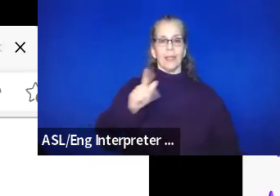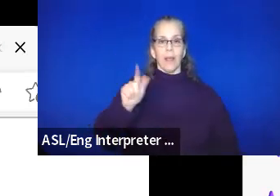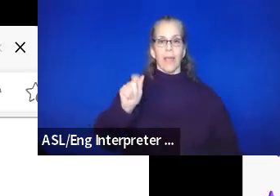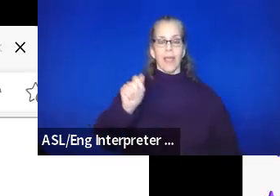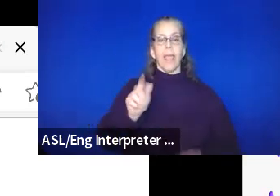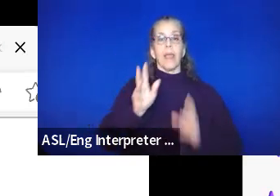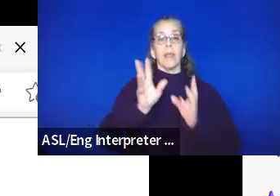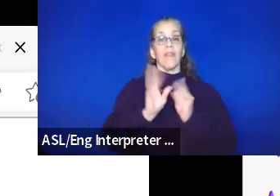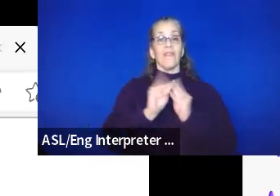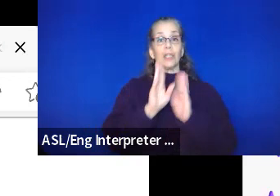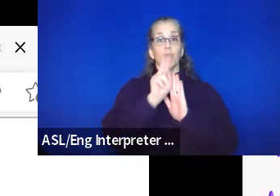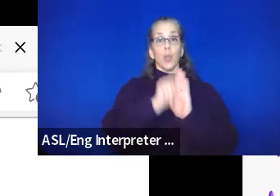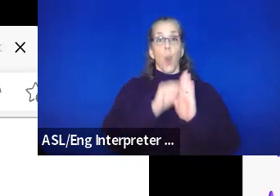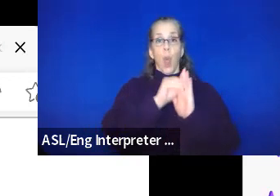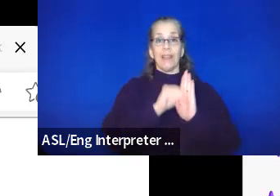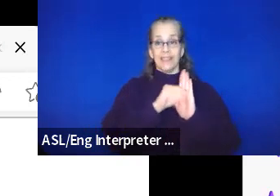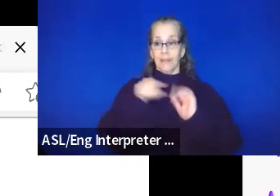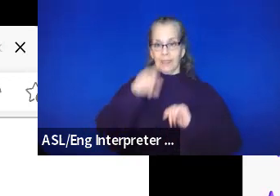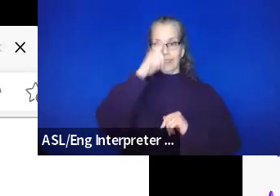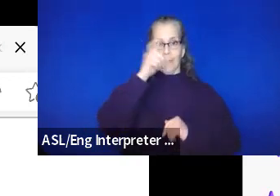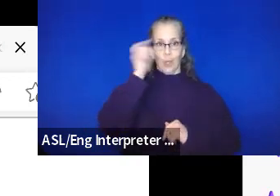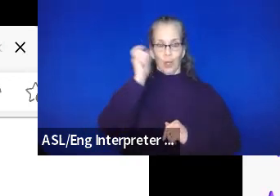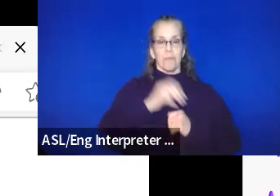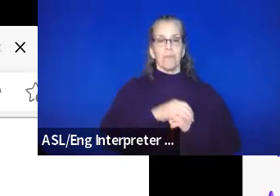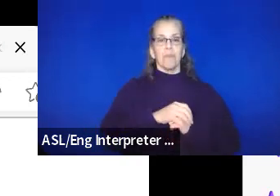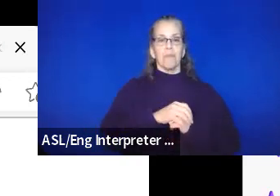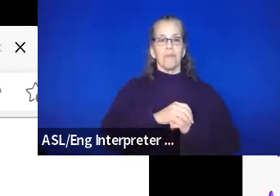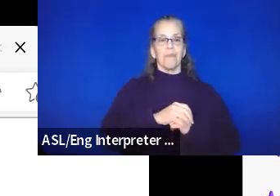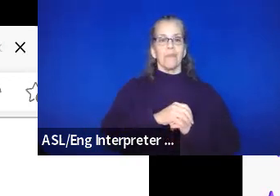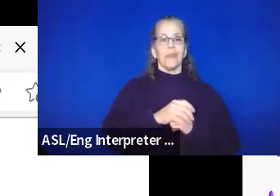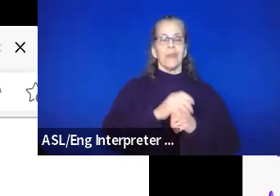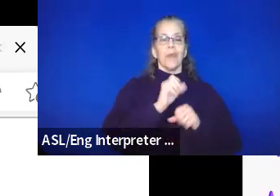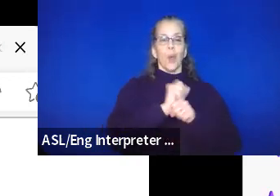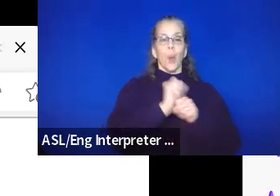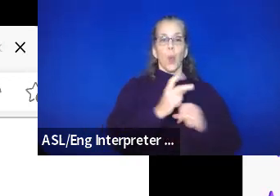They will be presenting on workplace accommodations for accessible inclusive employment.